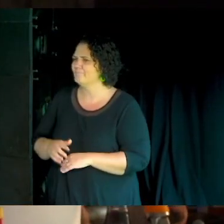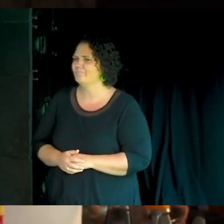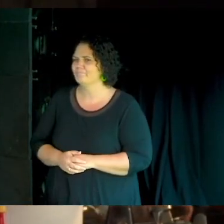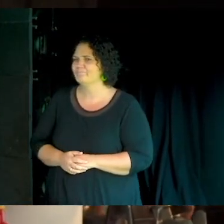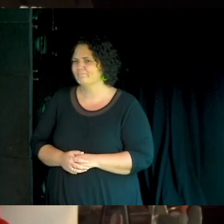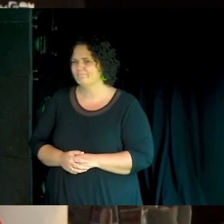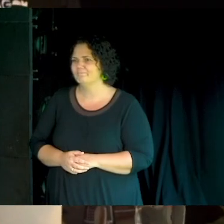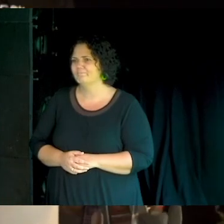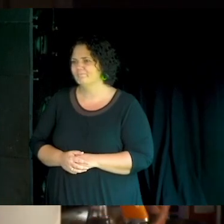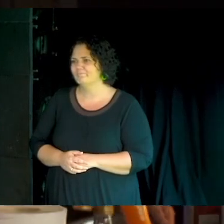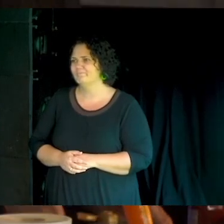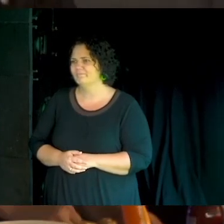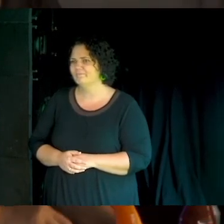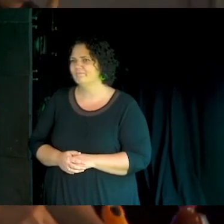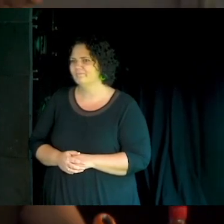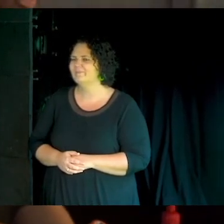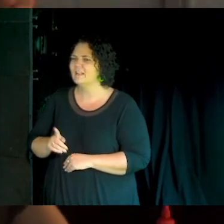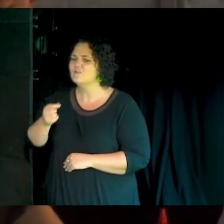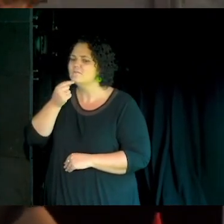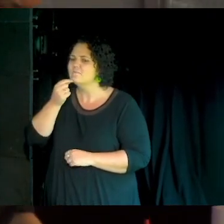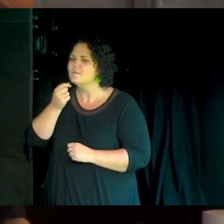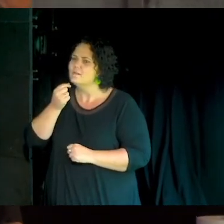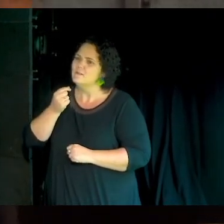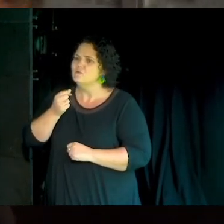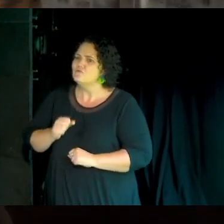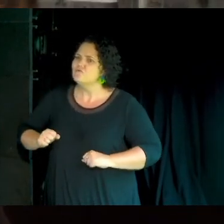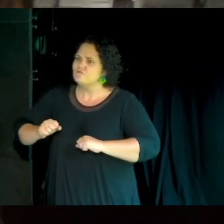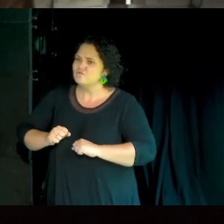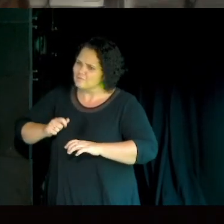just need a little bit of muscle because it's such a very big crab sometimes the shell can be